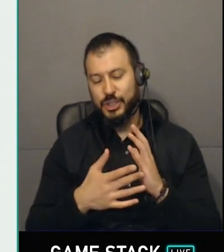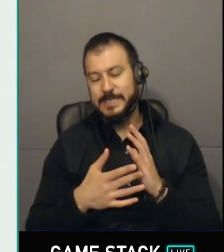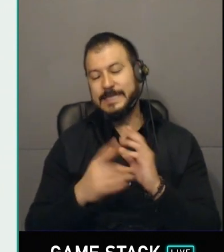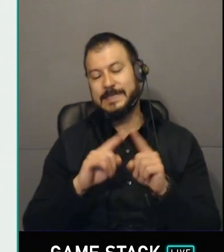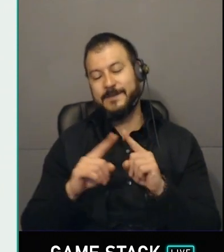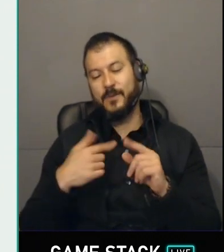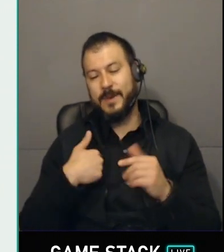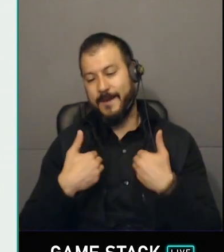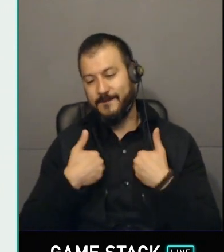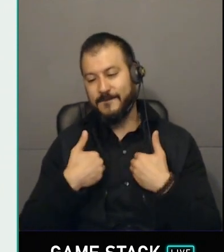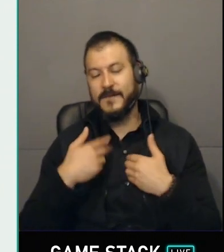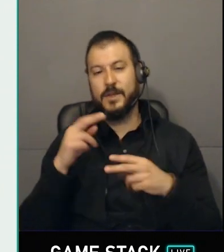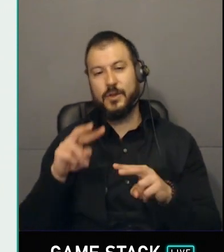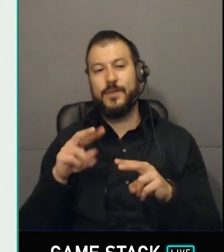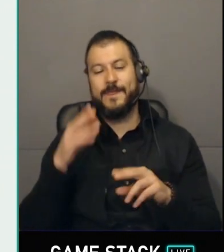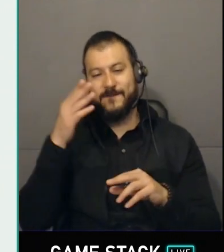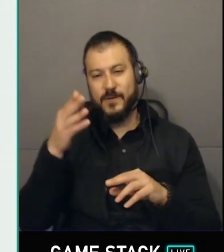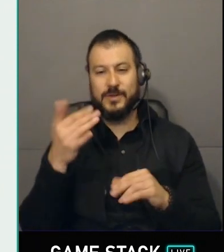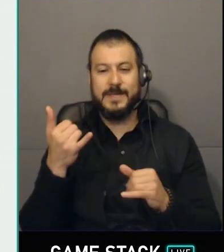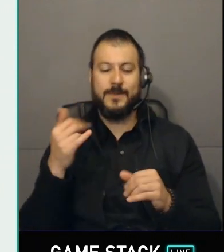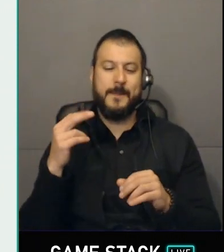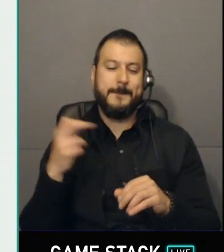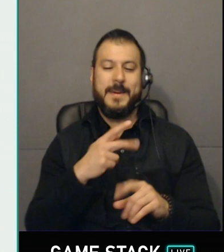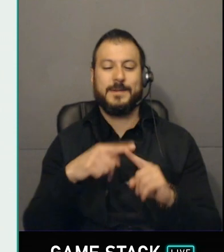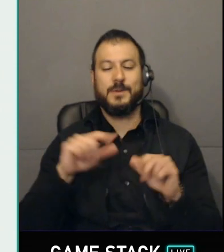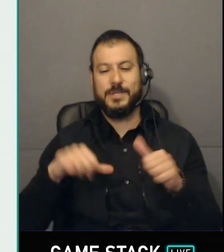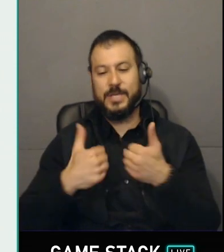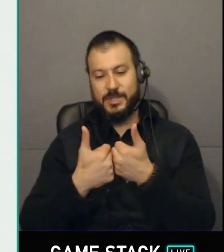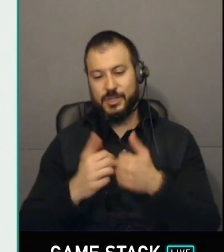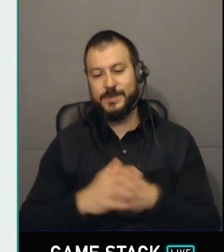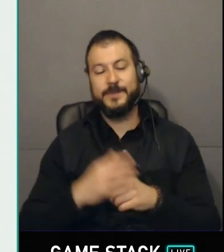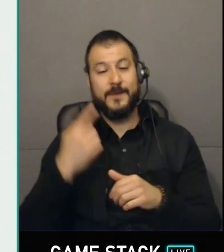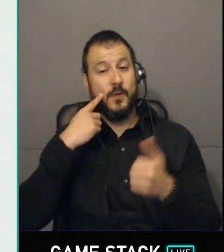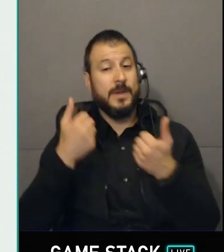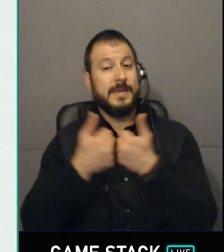Let's go back to our challenges. You know, for gamers without sight,